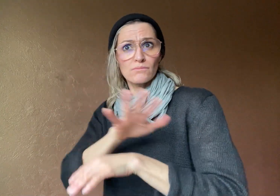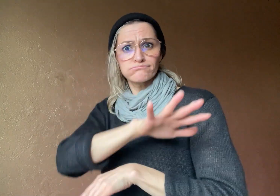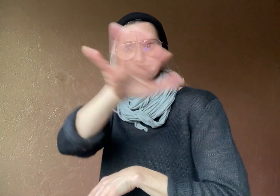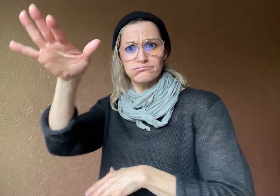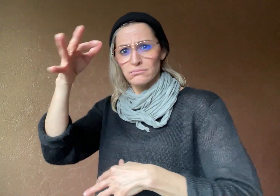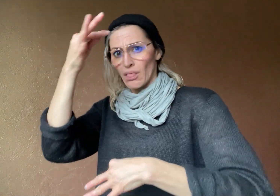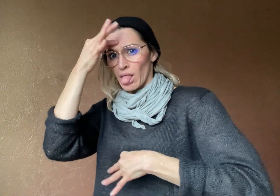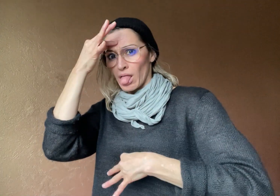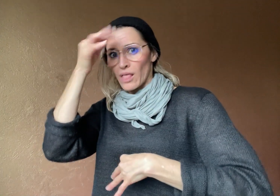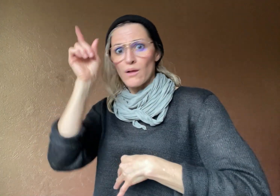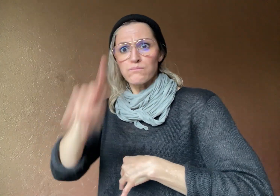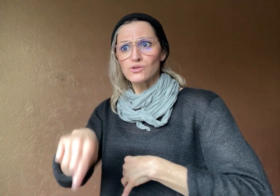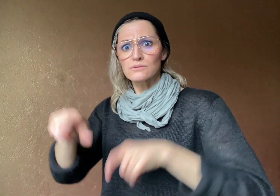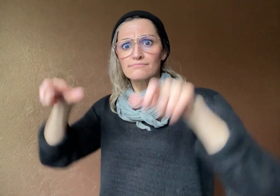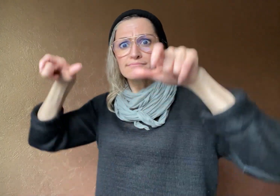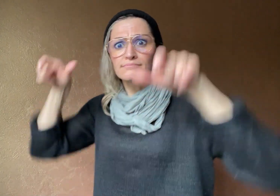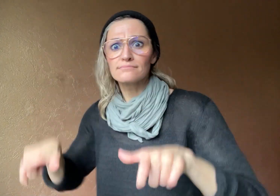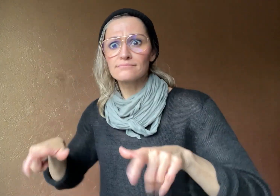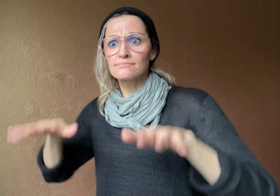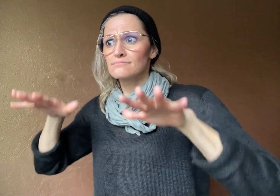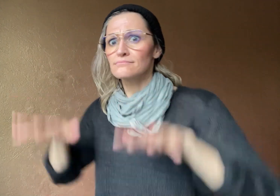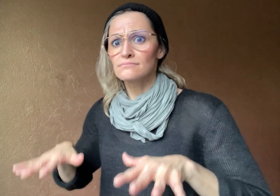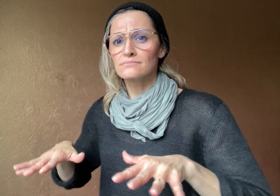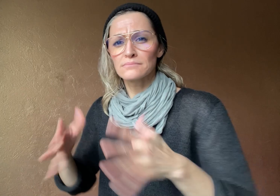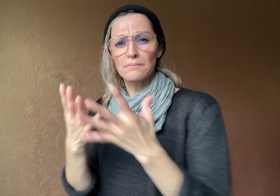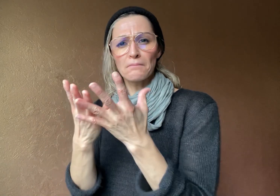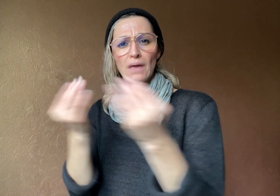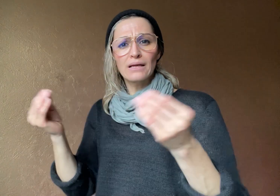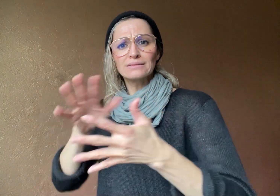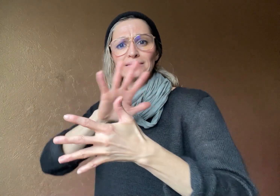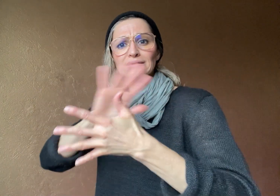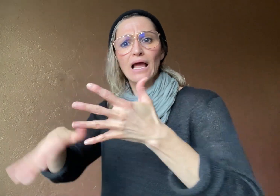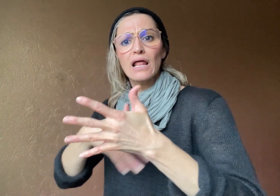During the COVID-19 lockdown,